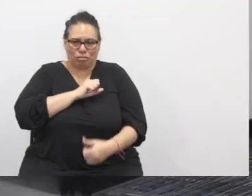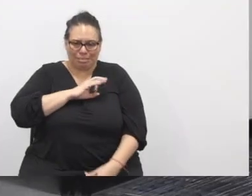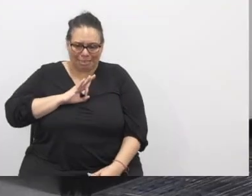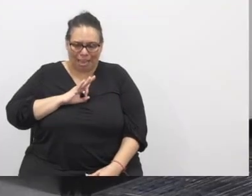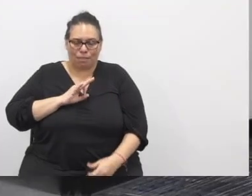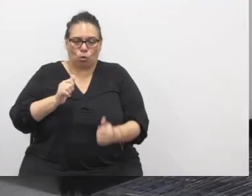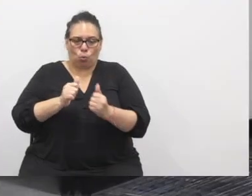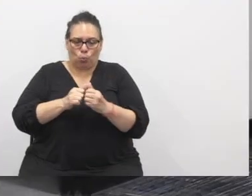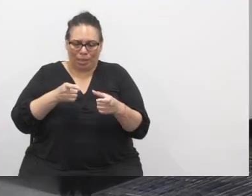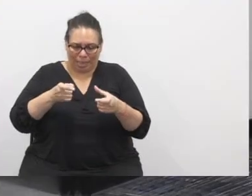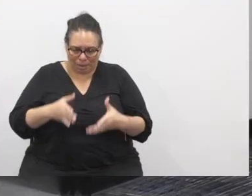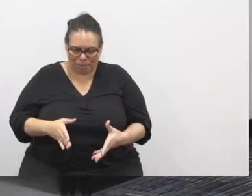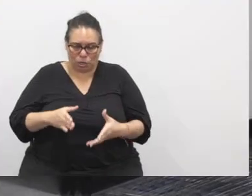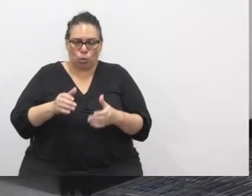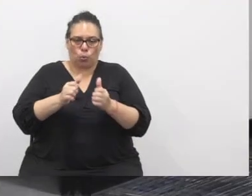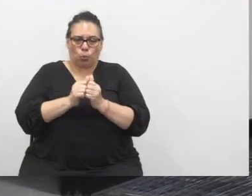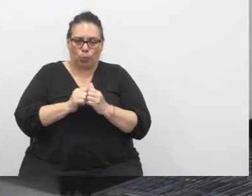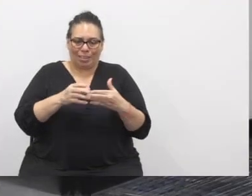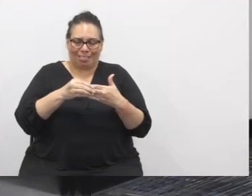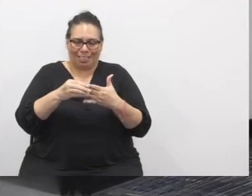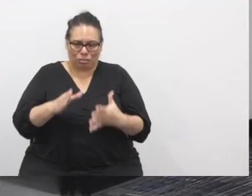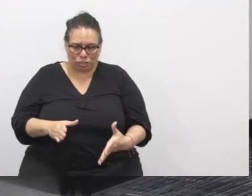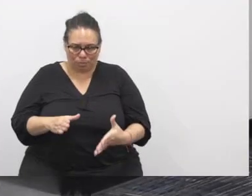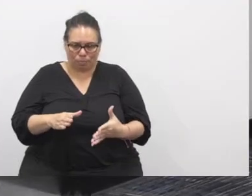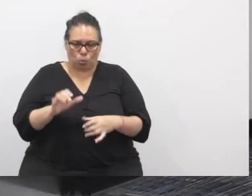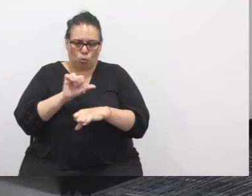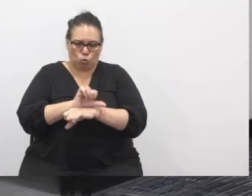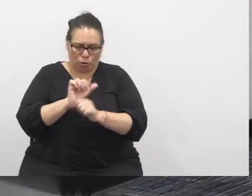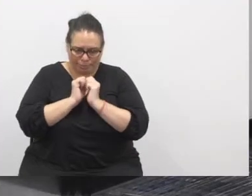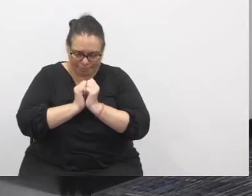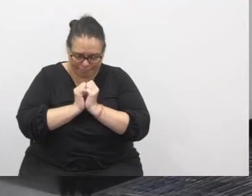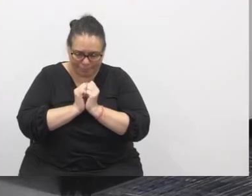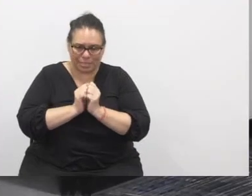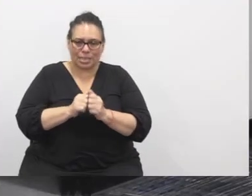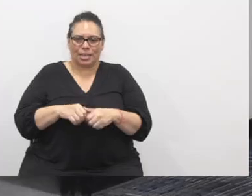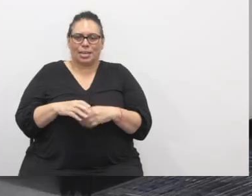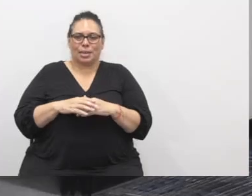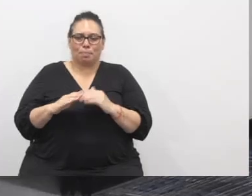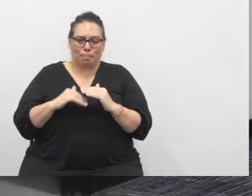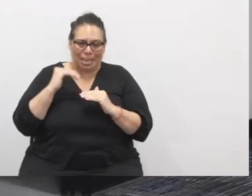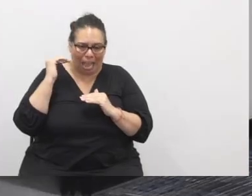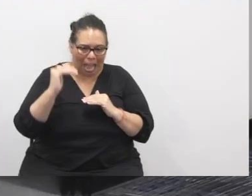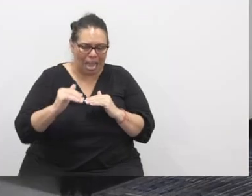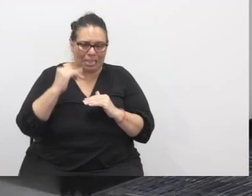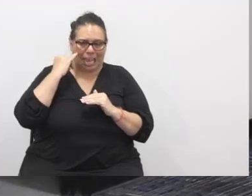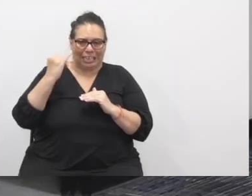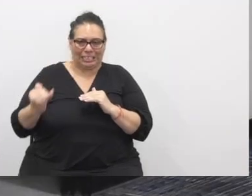with leadership at our various school sites, and we work with them beyond ideation. We work with them at every single step